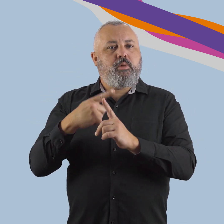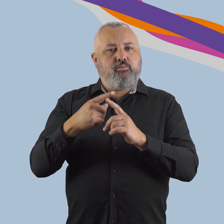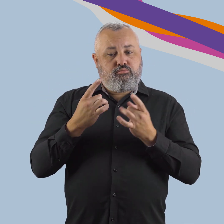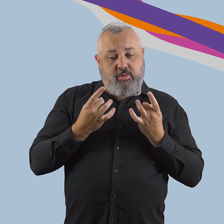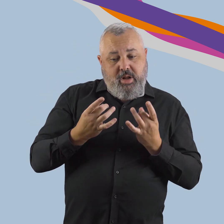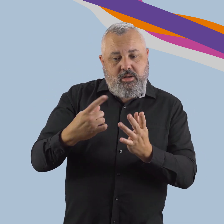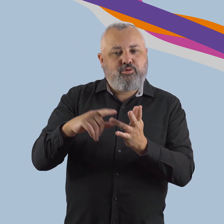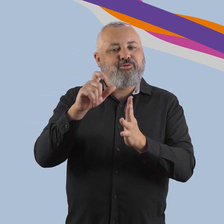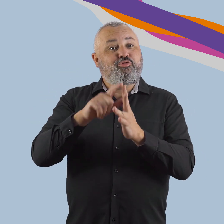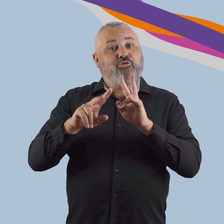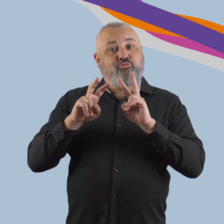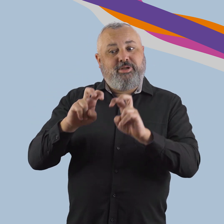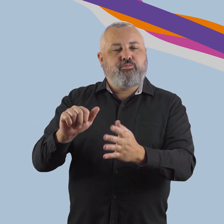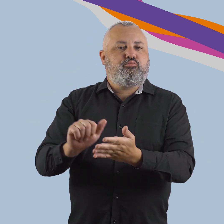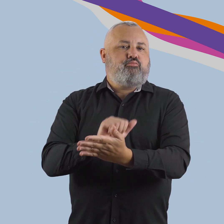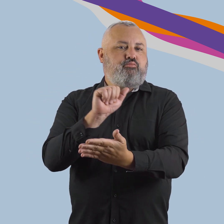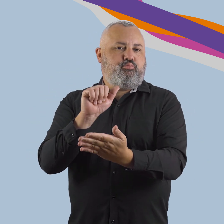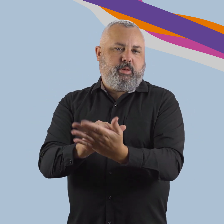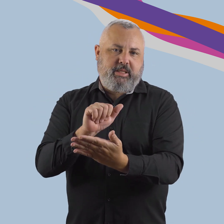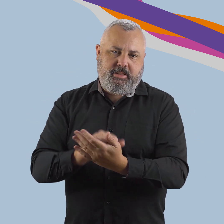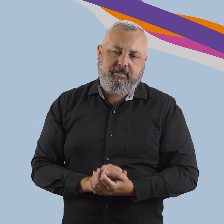and the work of preparing to do research well.